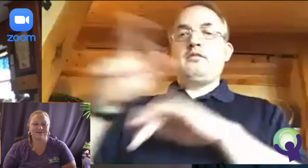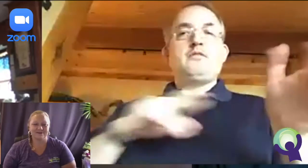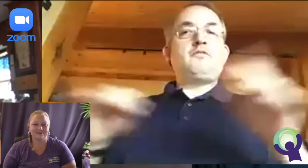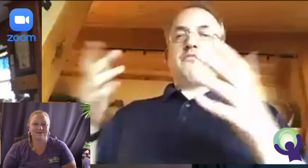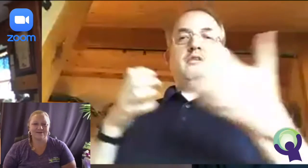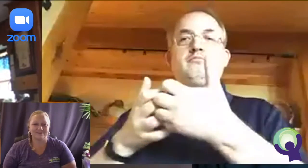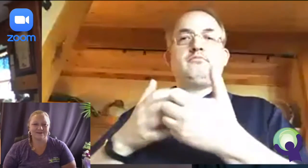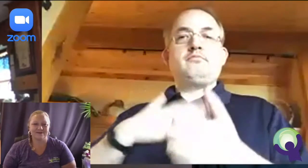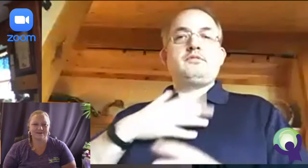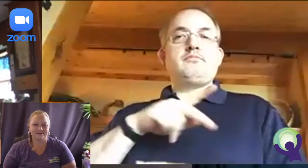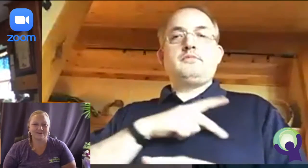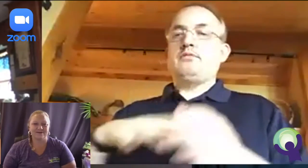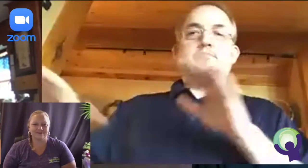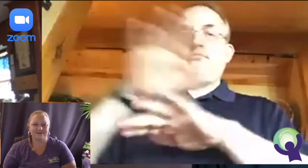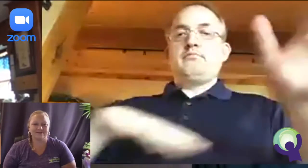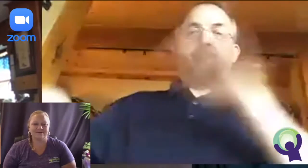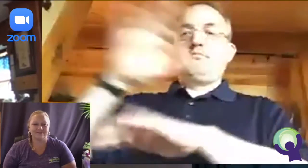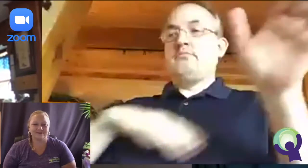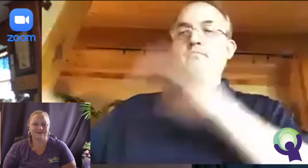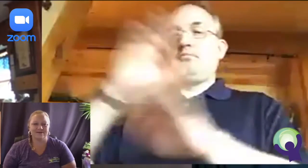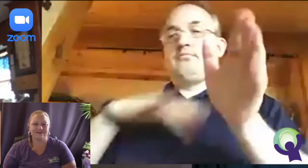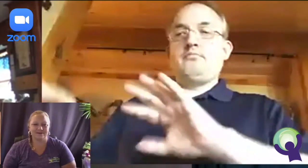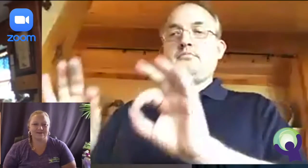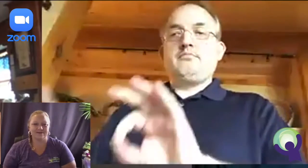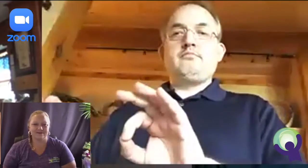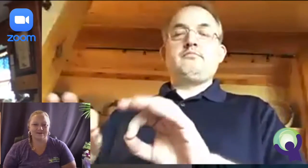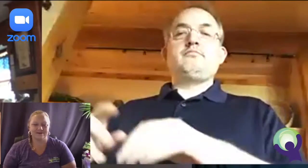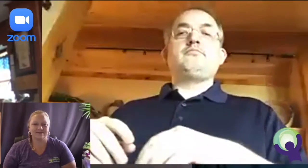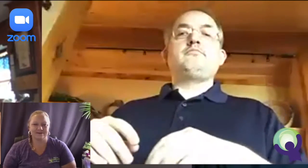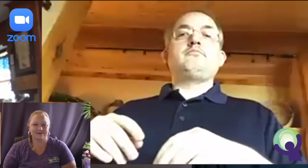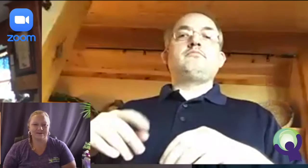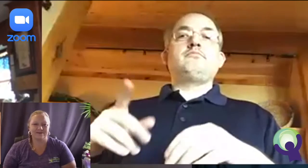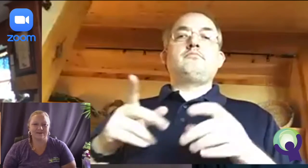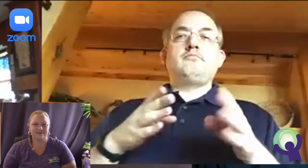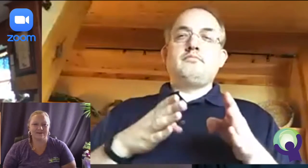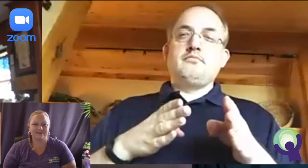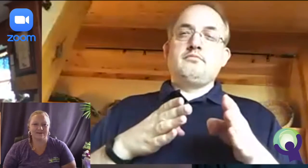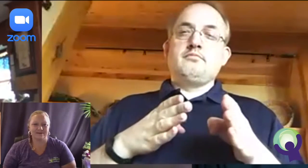thing you have all these departments and all these things that you're needing to keep track of and it really fits my personality